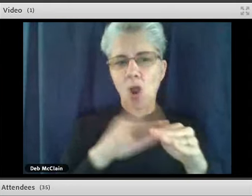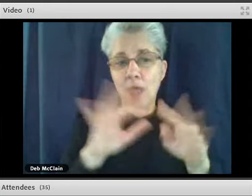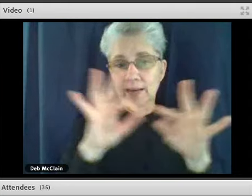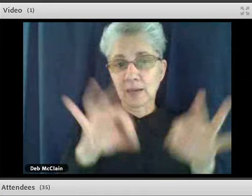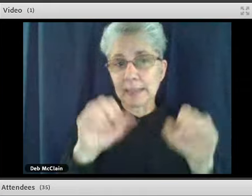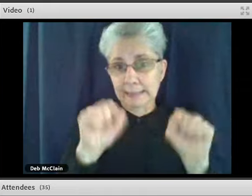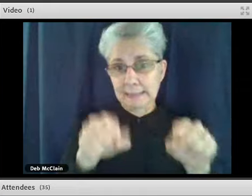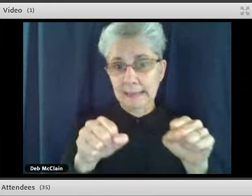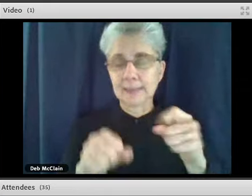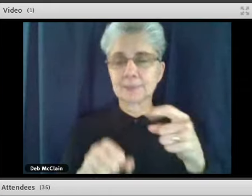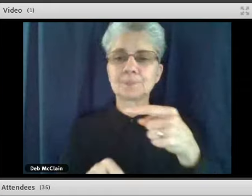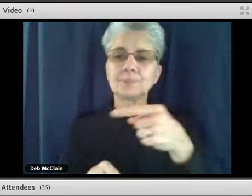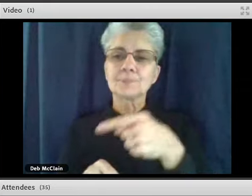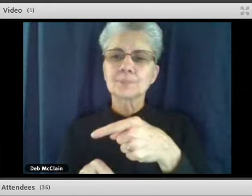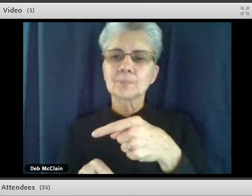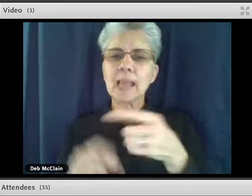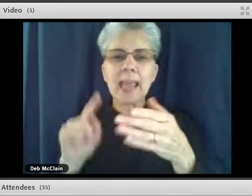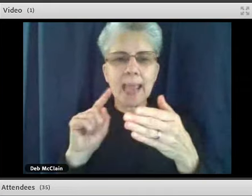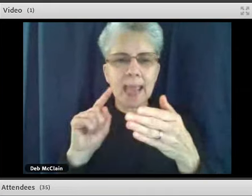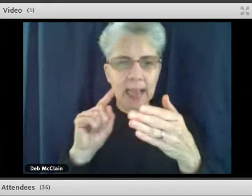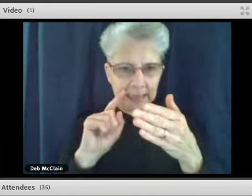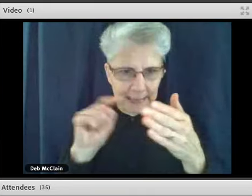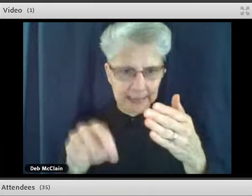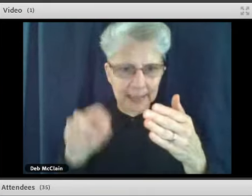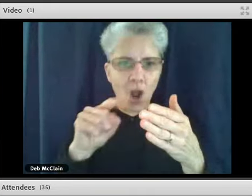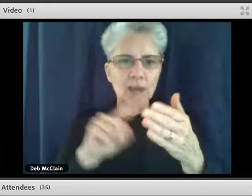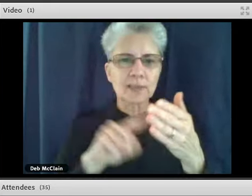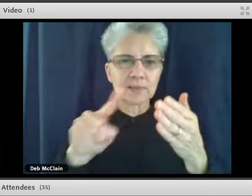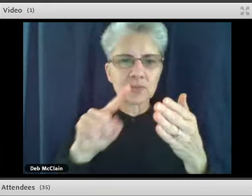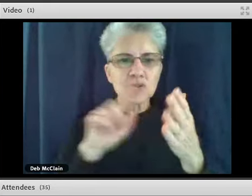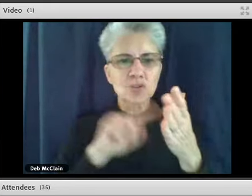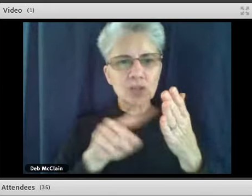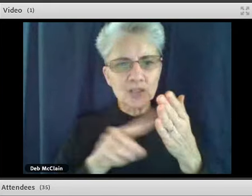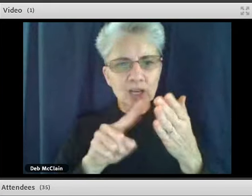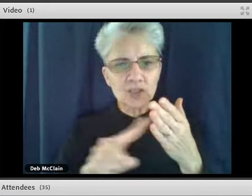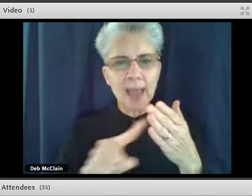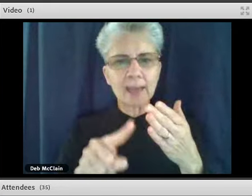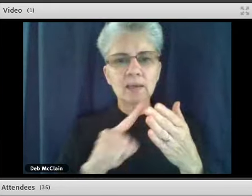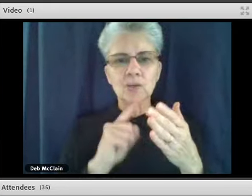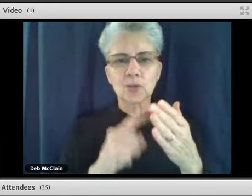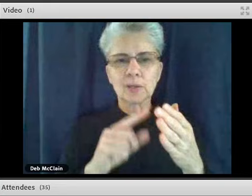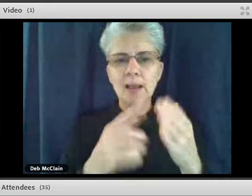you can also run the accessibility checker on your documents. And you can click on "start checking."